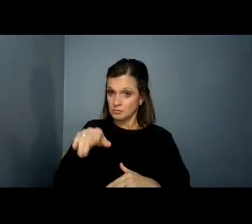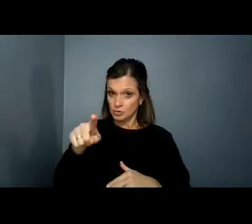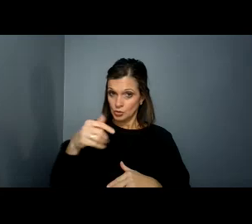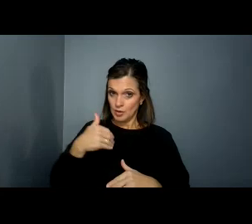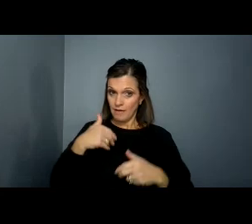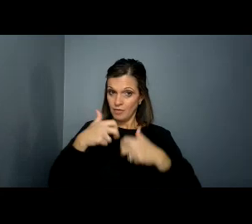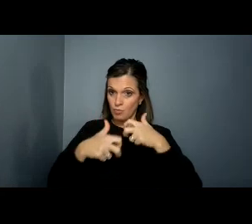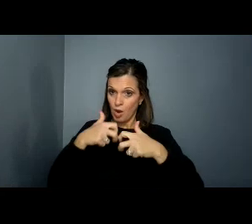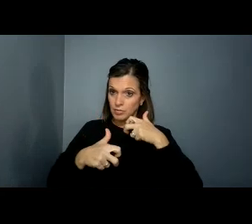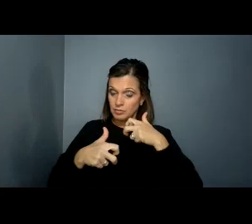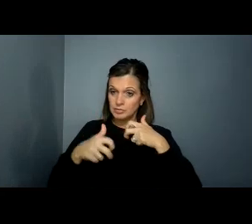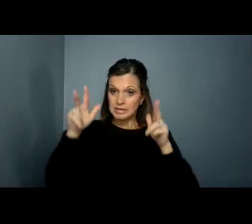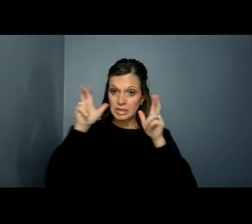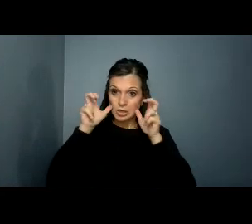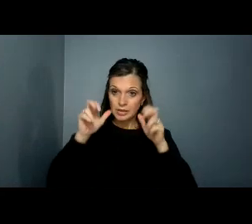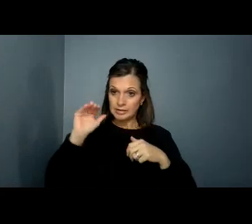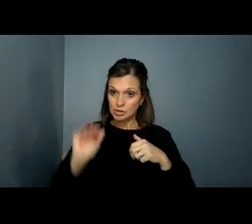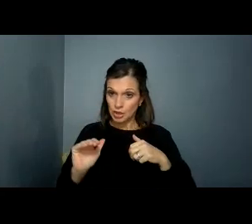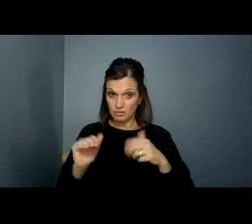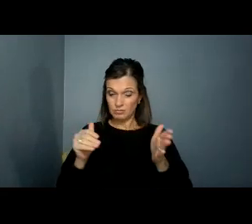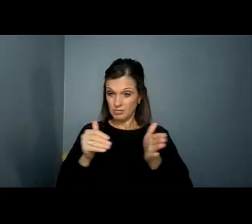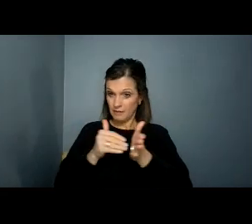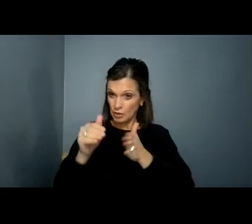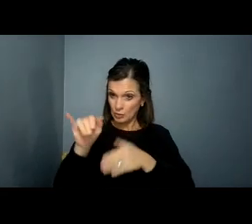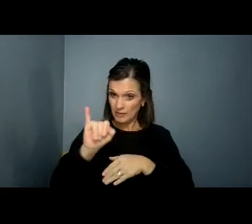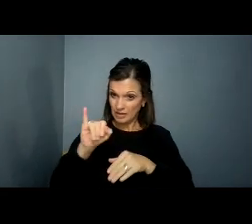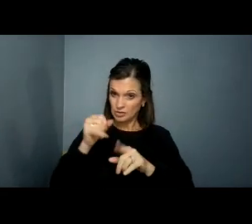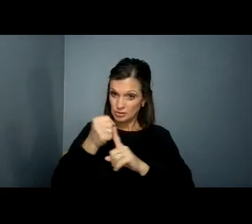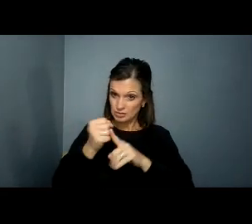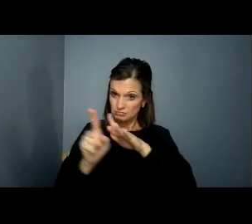Did you have frequent infections? Was there any sort of trauma? So I think.